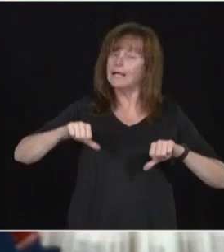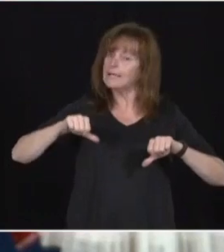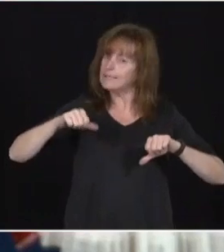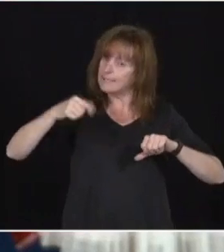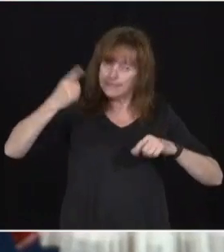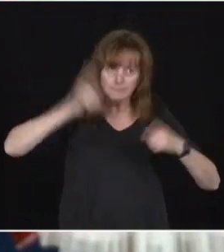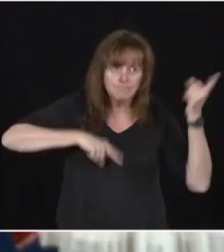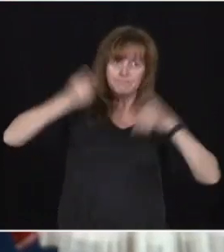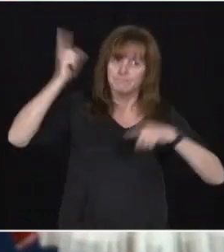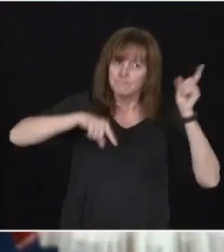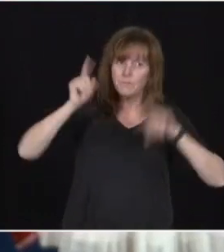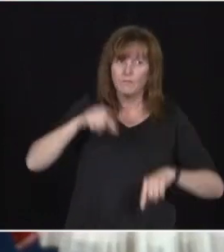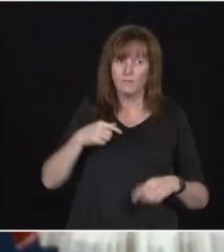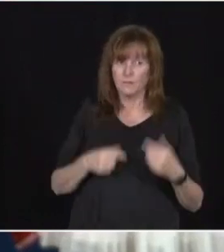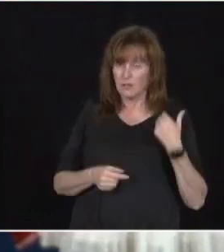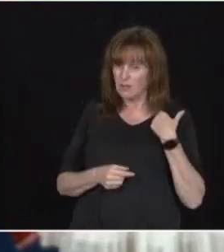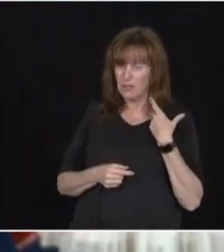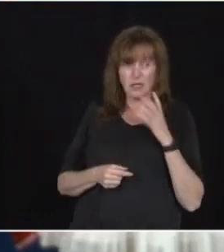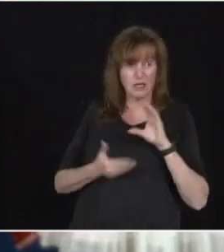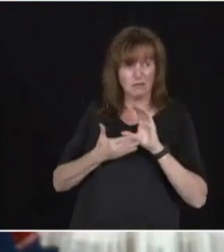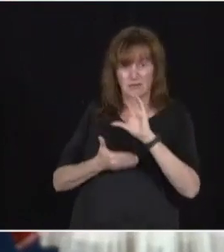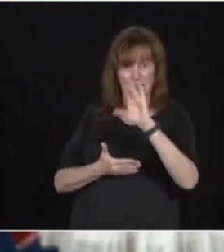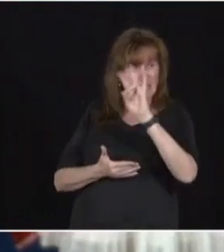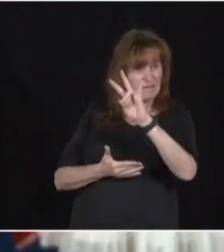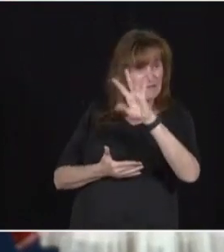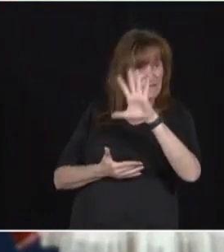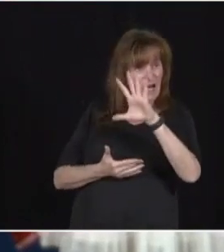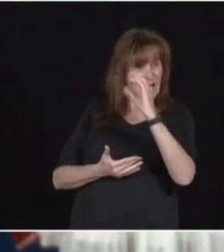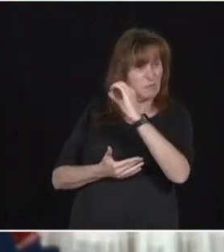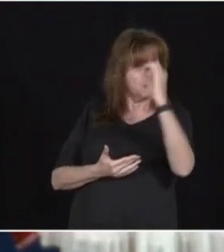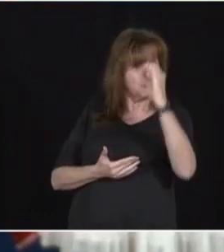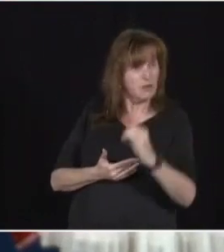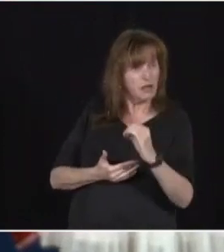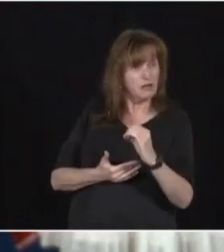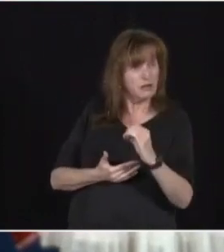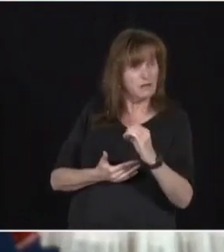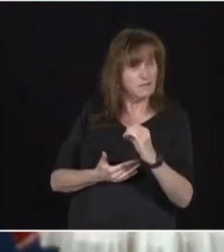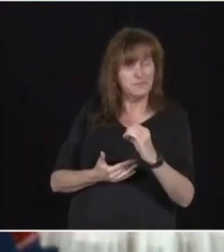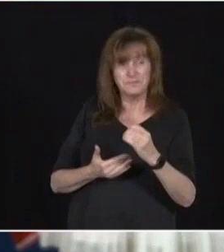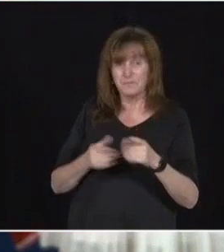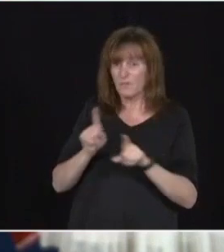We are giving you 75% of what you are asking for. Like I said last week, nothing drives me more